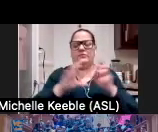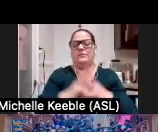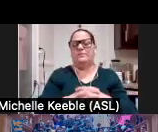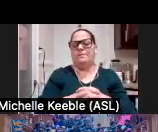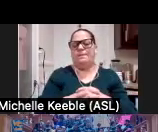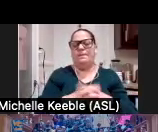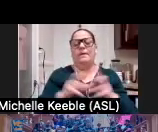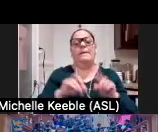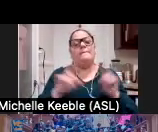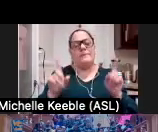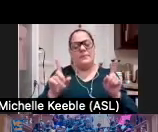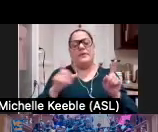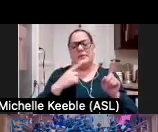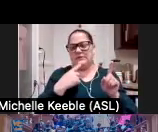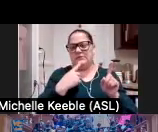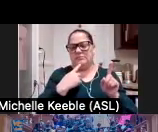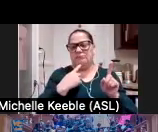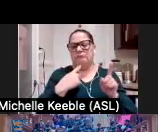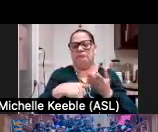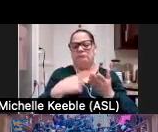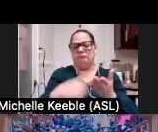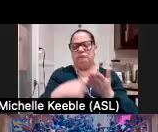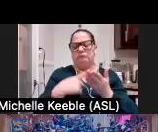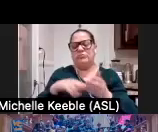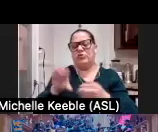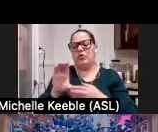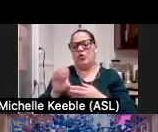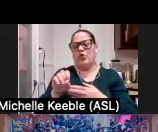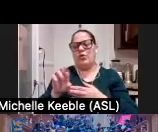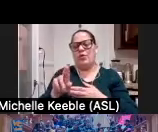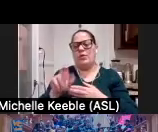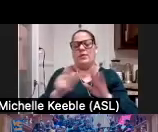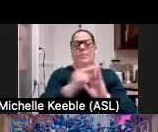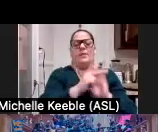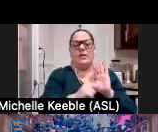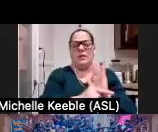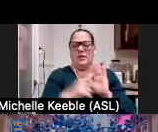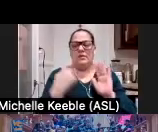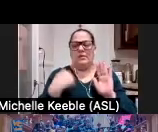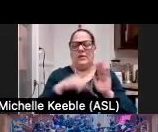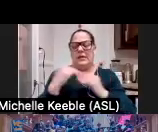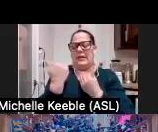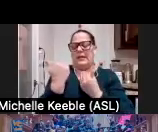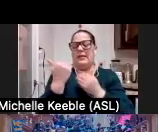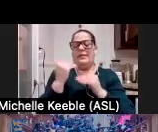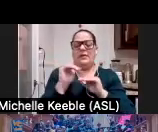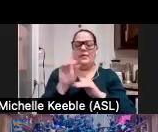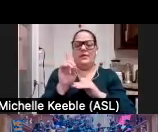into the core principle that people are not intrinsically limited by their disabilities.